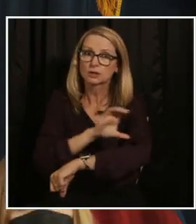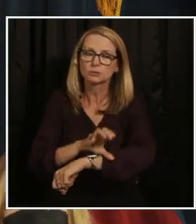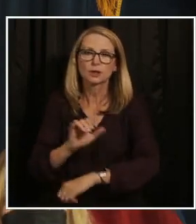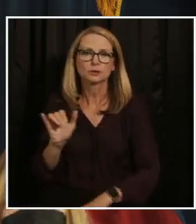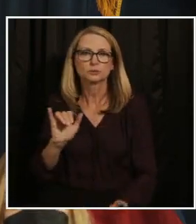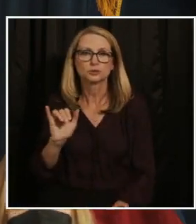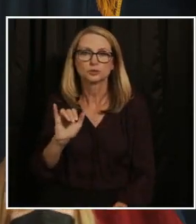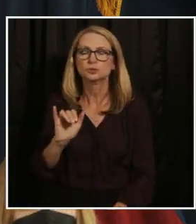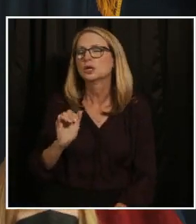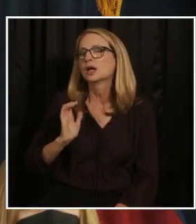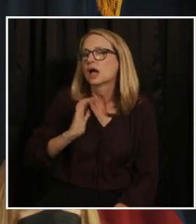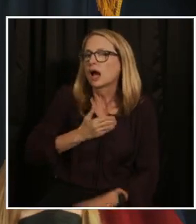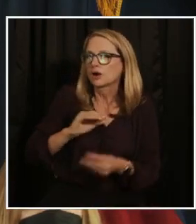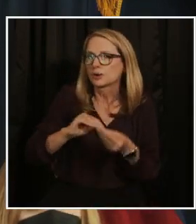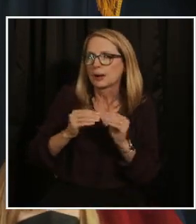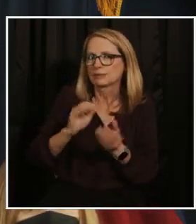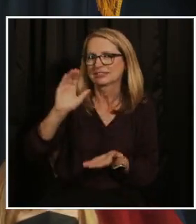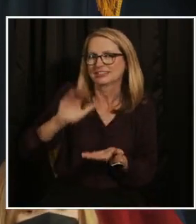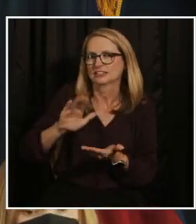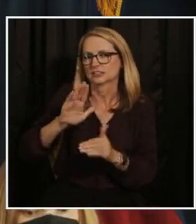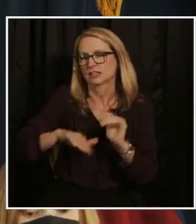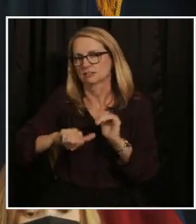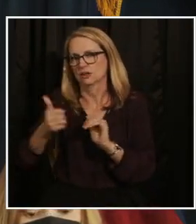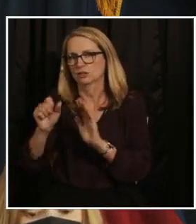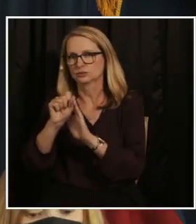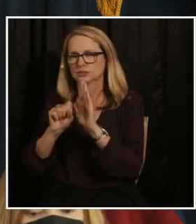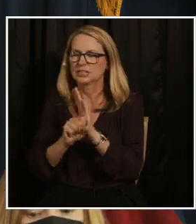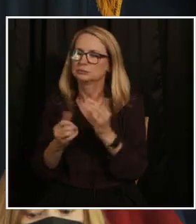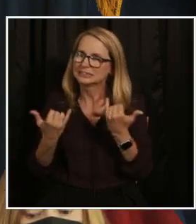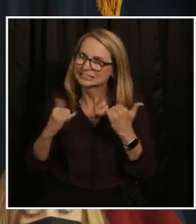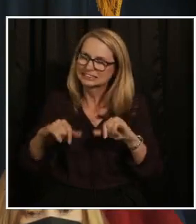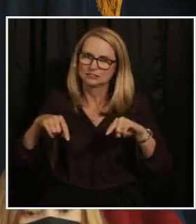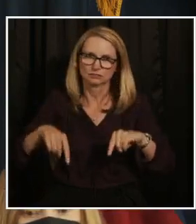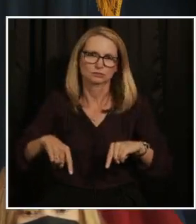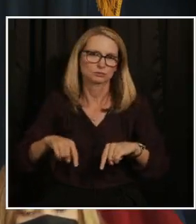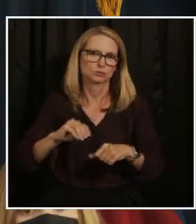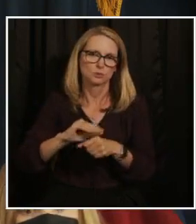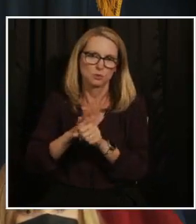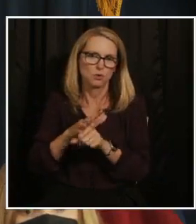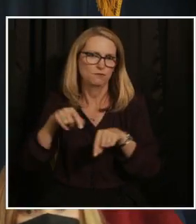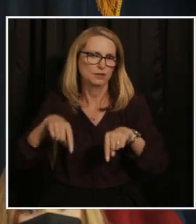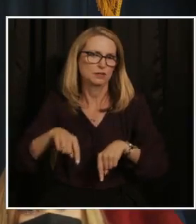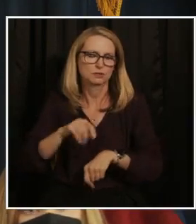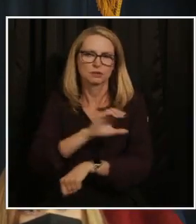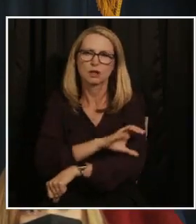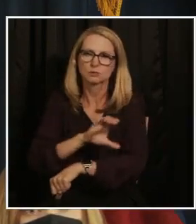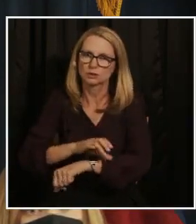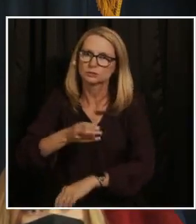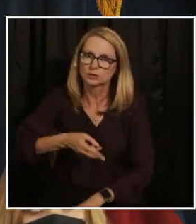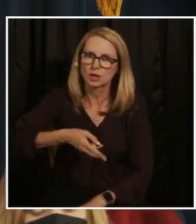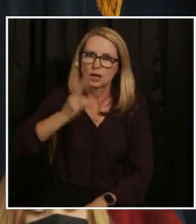in the united states but still very high prevalence be very careful 2189 new cases